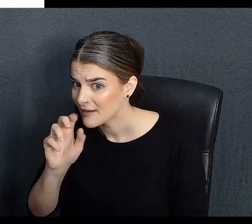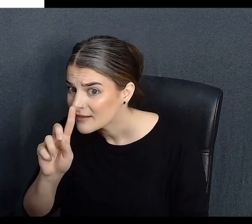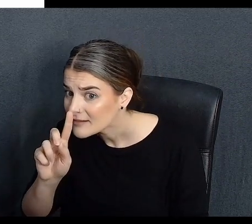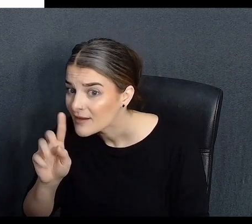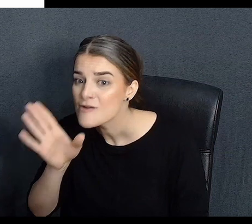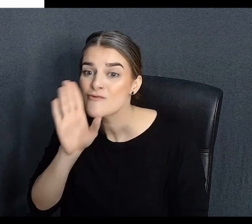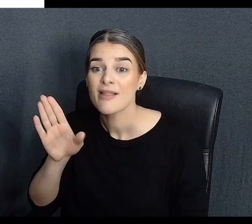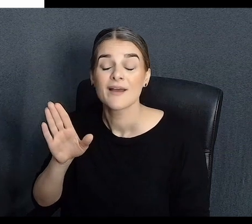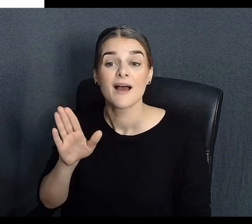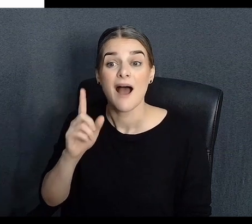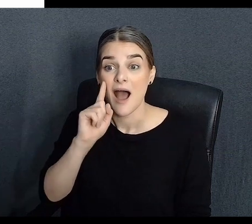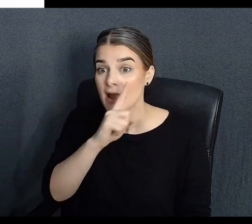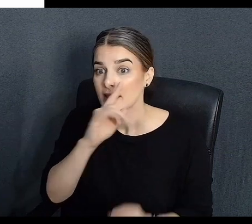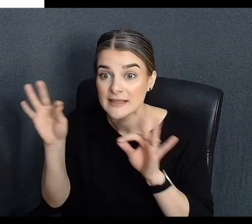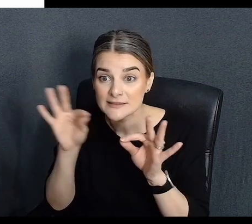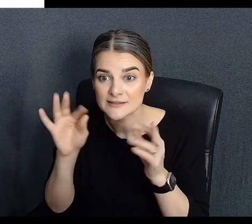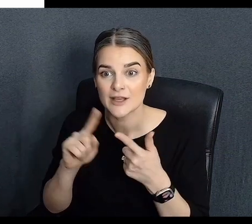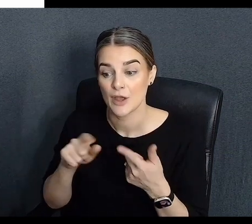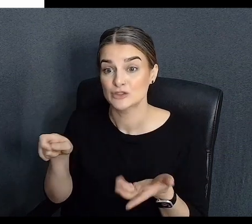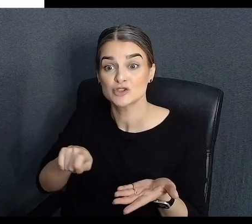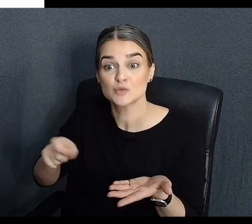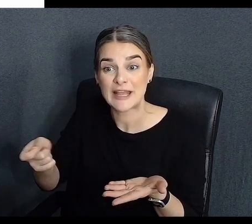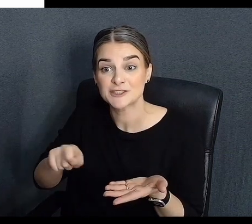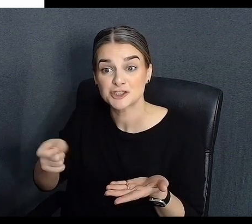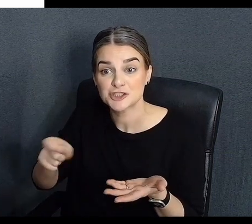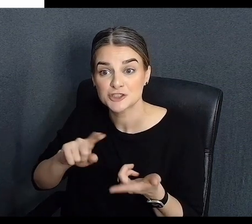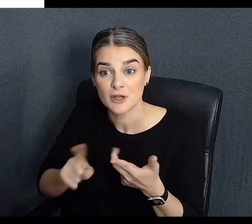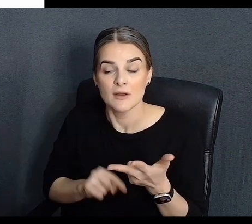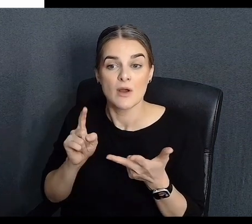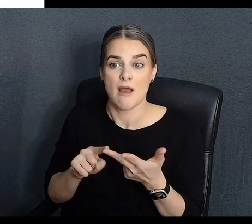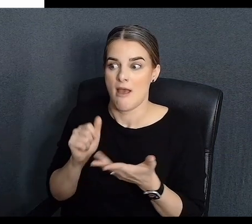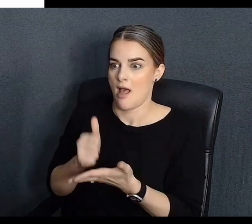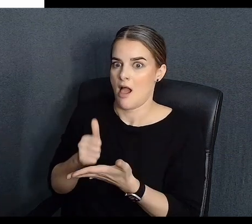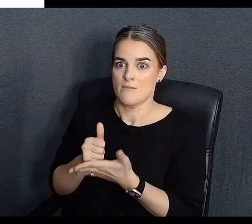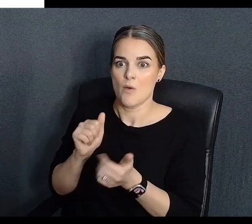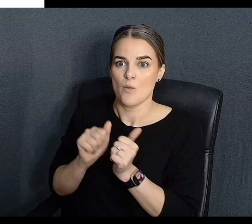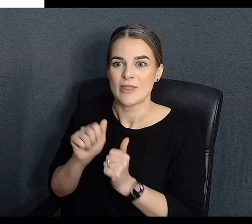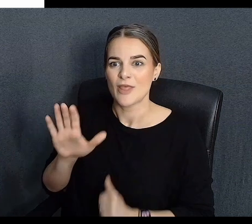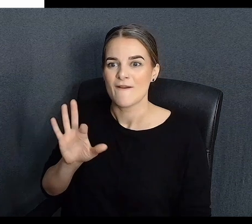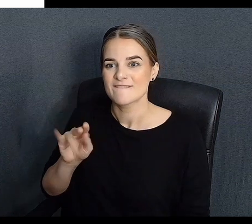Do they need something to help them with their fine motor to physically touch the device with a finger, or a toe,